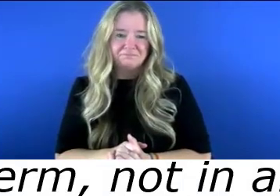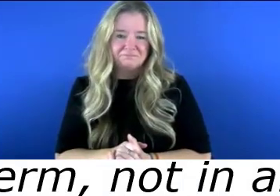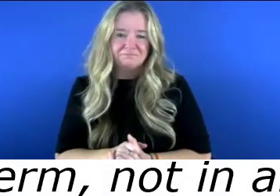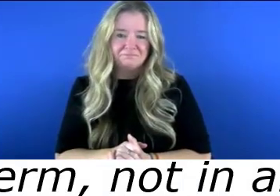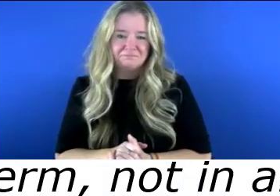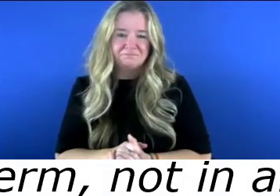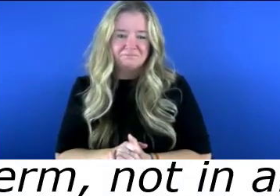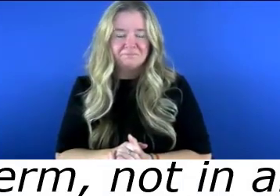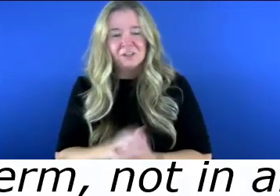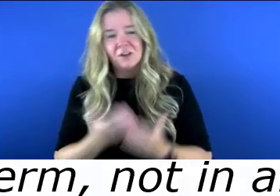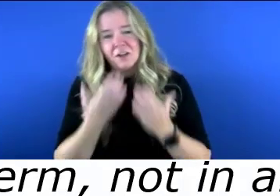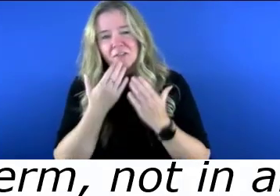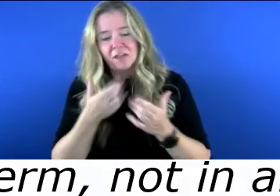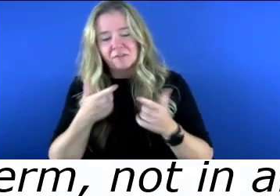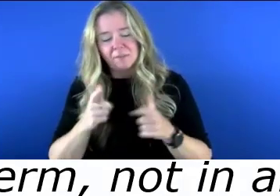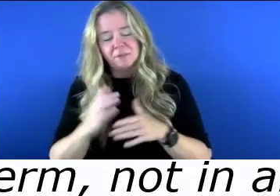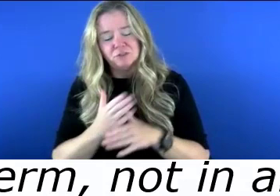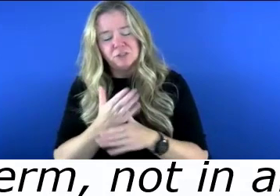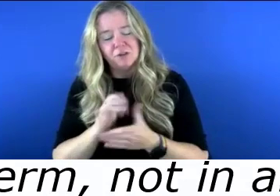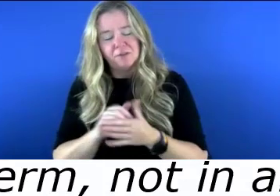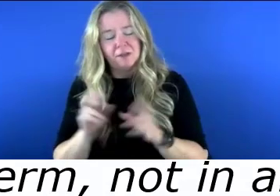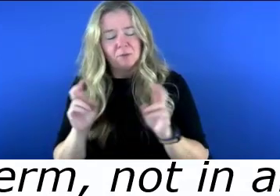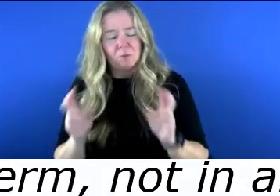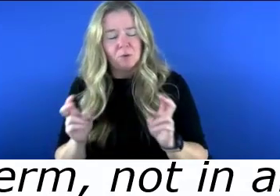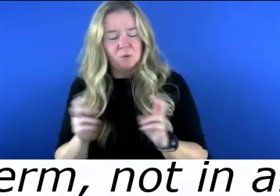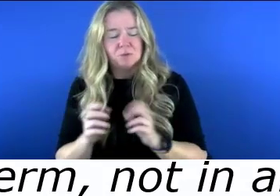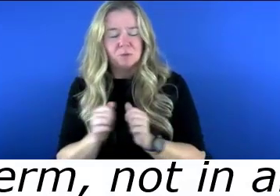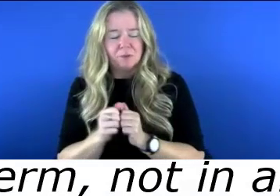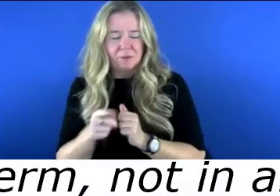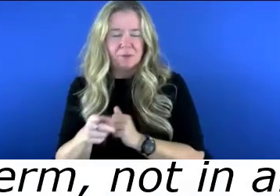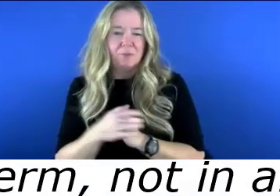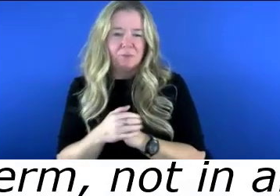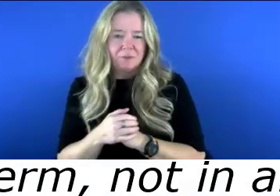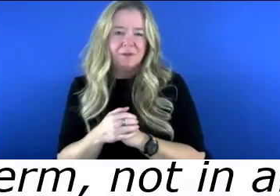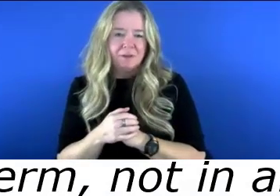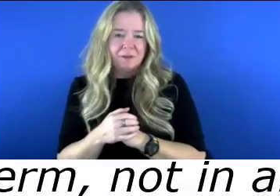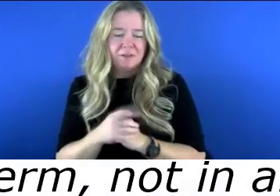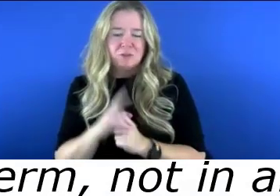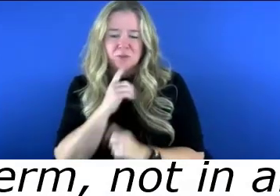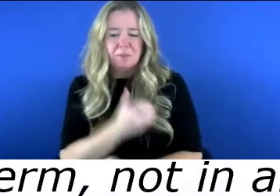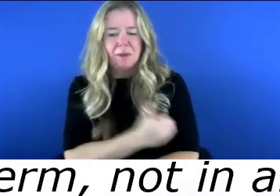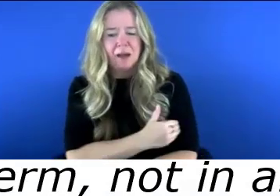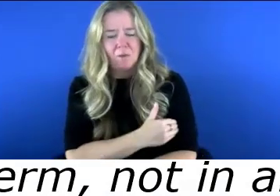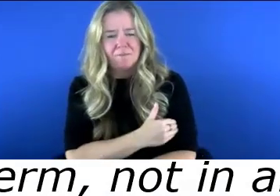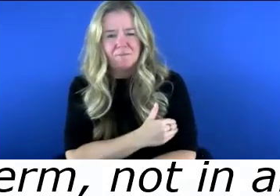But thank you for letting me just share that quote with you. It's very powerful and there's no other way